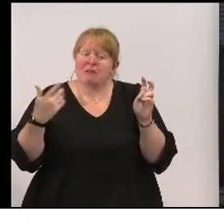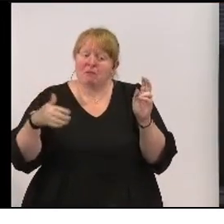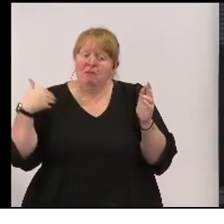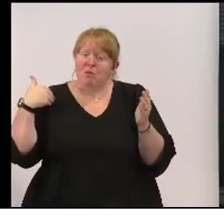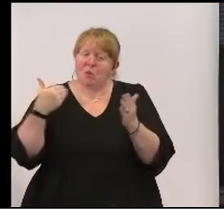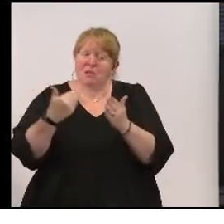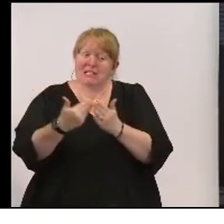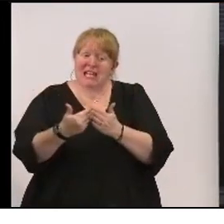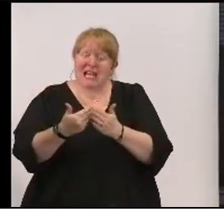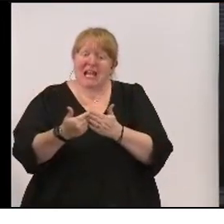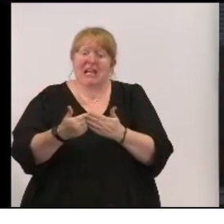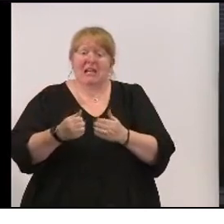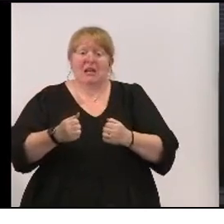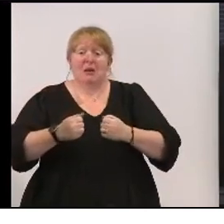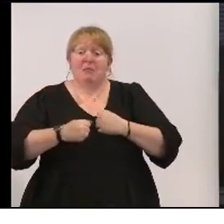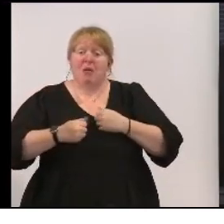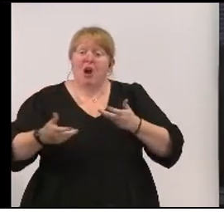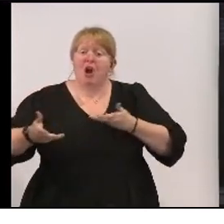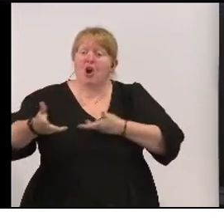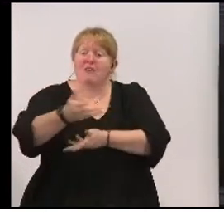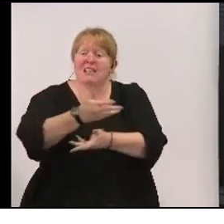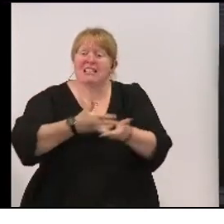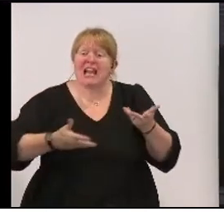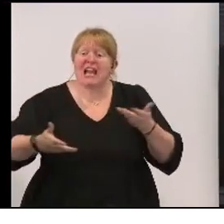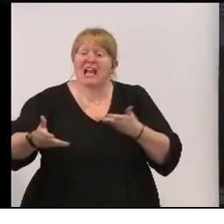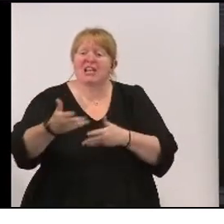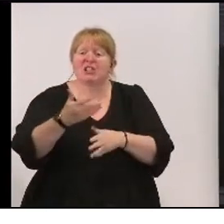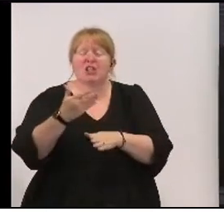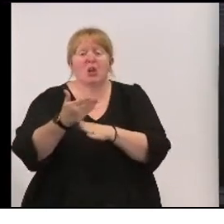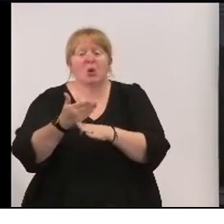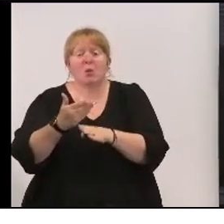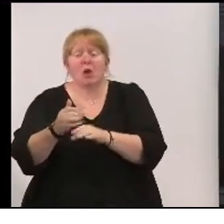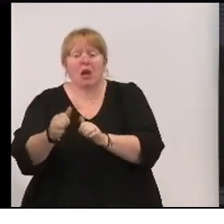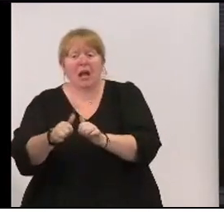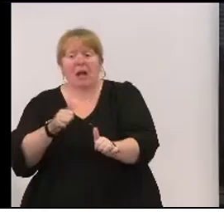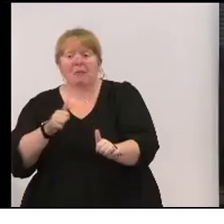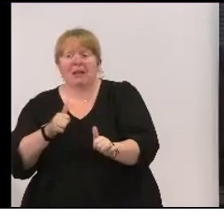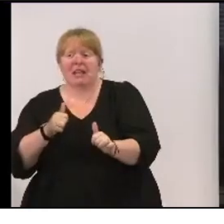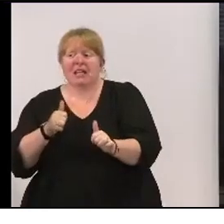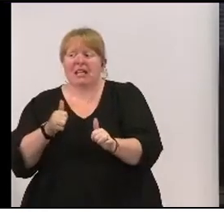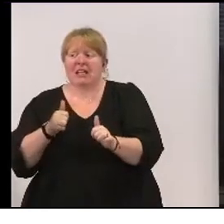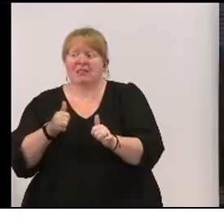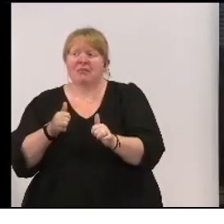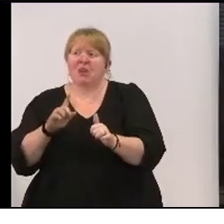And you know, most of my conversations I've worked in companies where leadership is not on board.